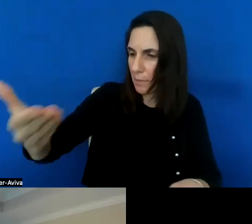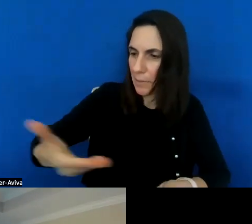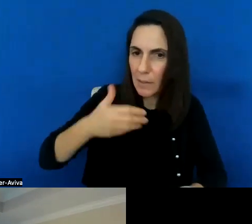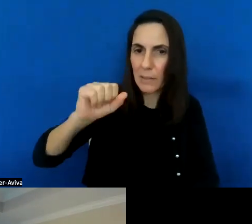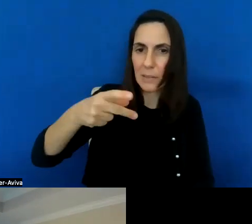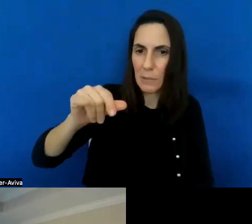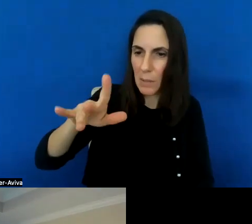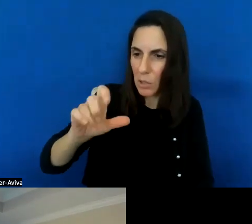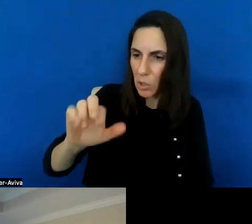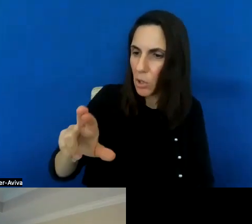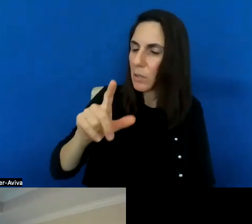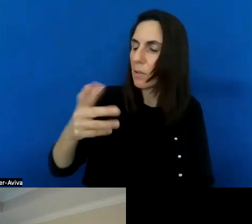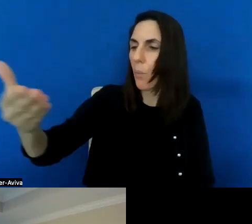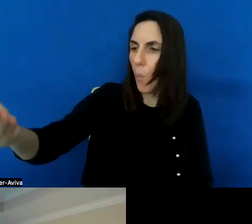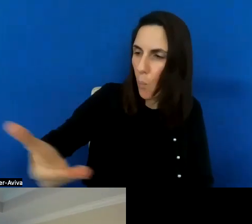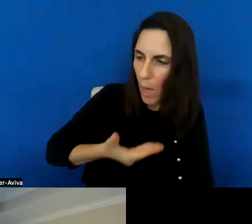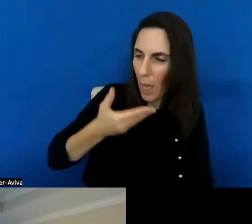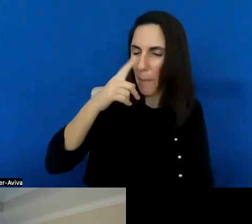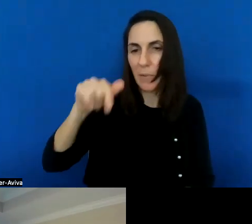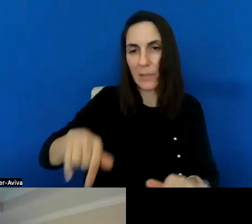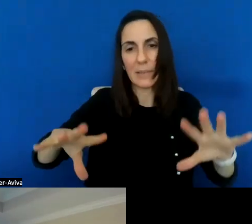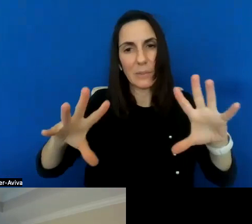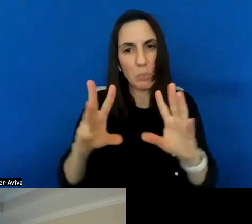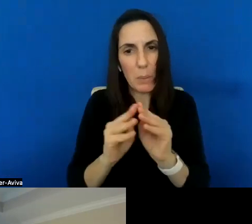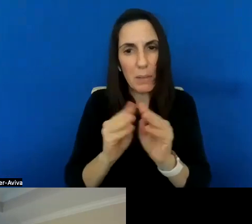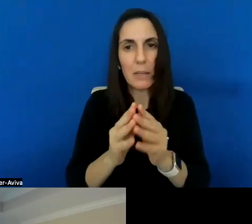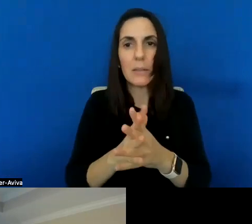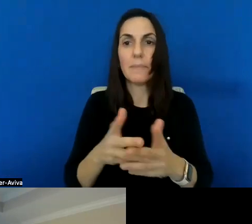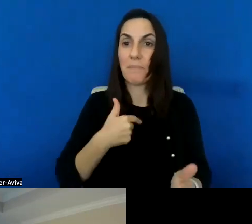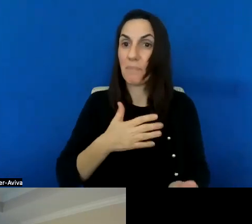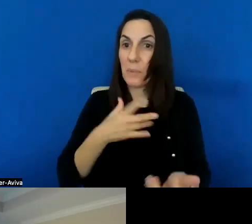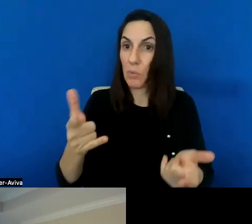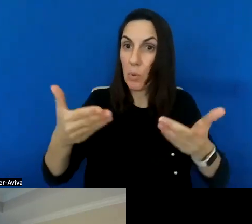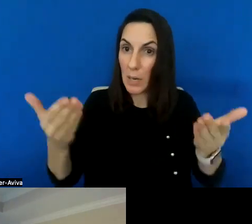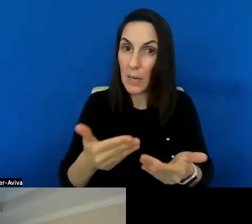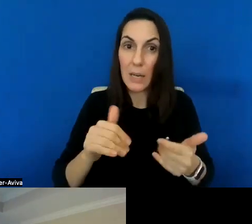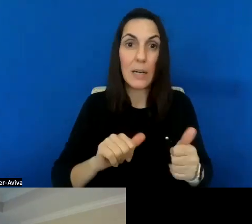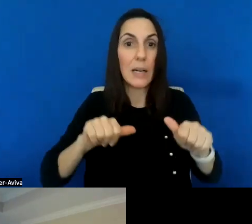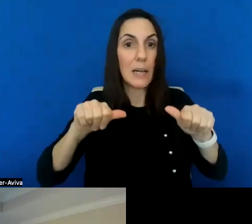11:07:57 Welcome to a webinar. Glad to have you Abelian Brand, ambassador. 11:08:04 How are you today 11:08:02 Hey? Thanks for having me, John!